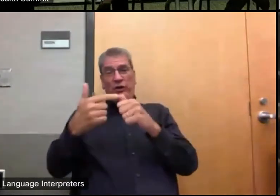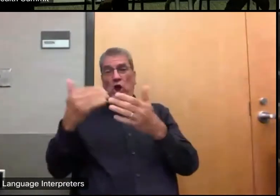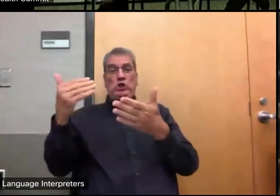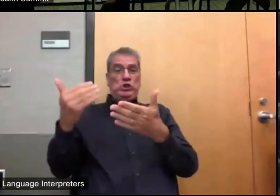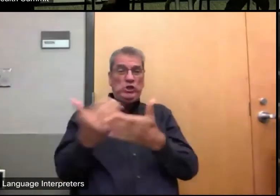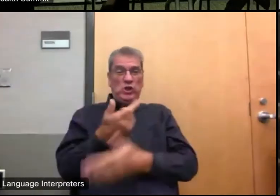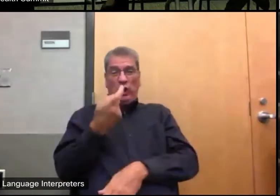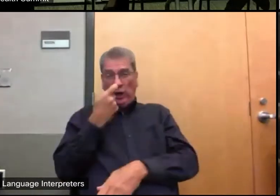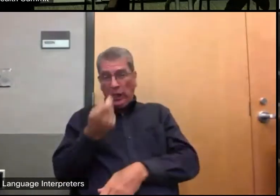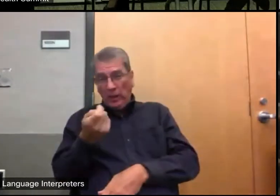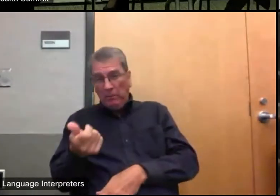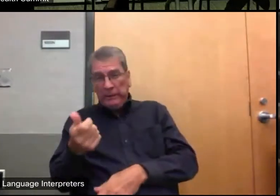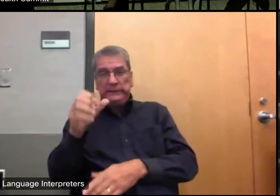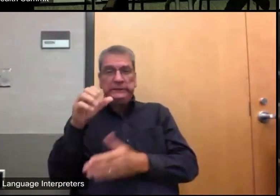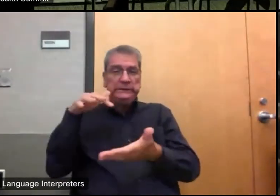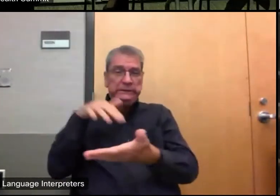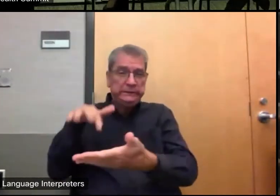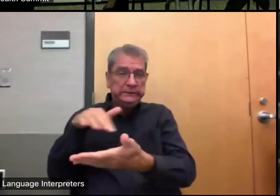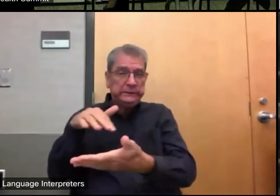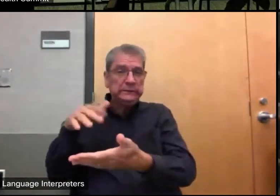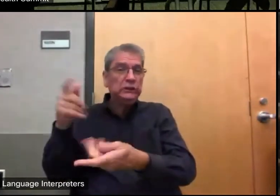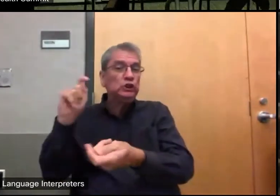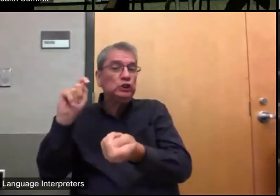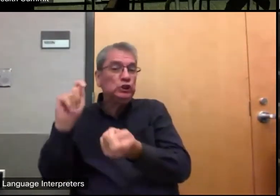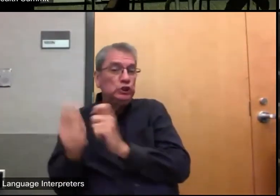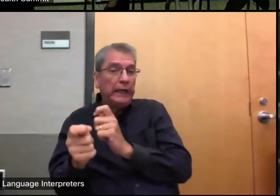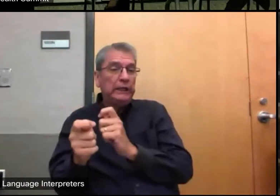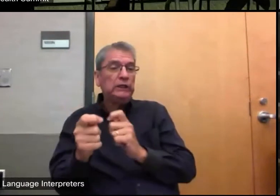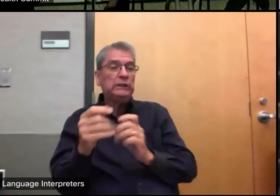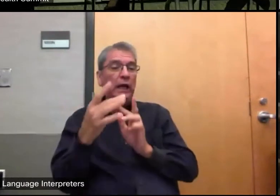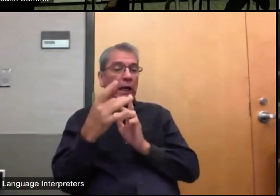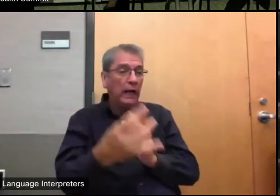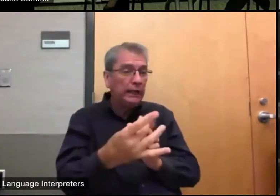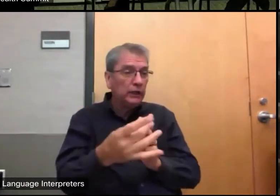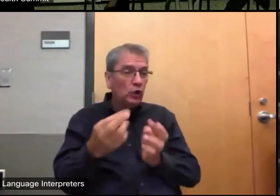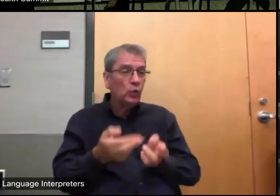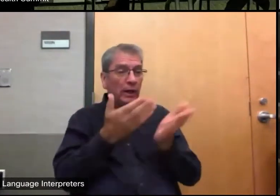Um, that might change how we think about some of our guidance as, as, in that healthcare,